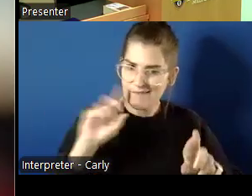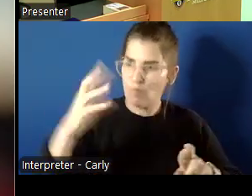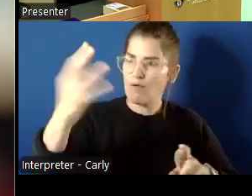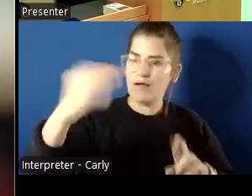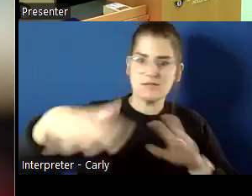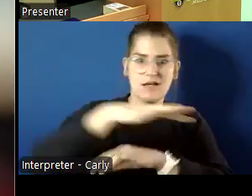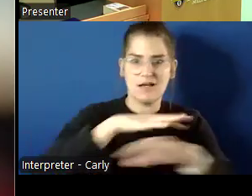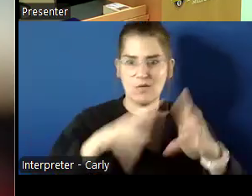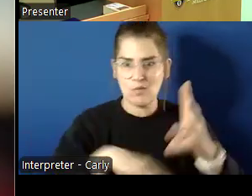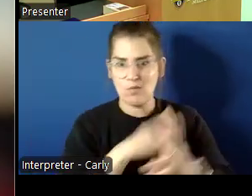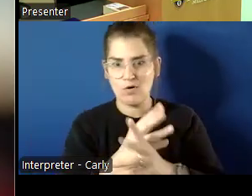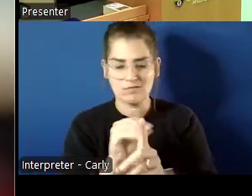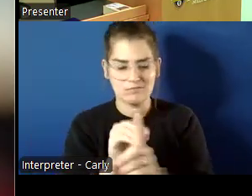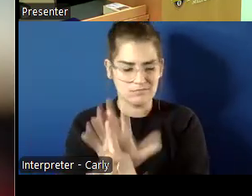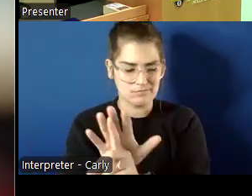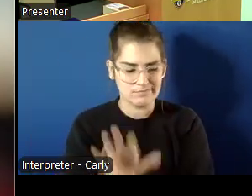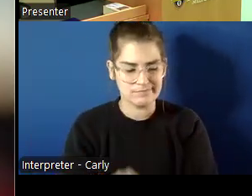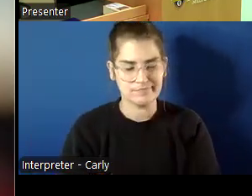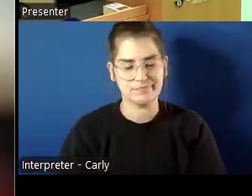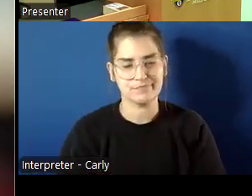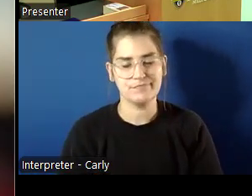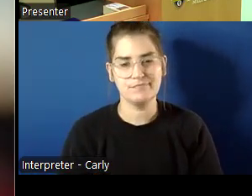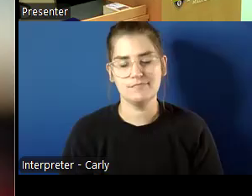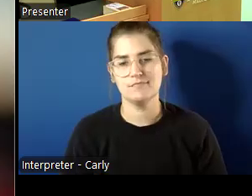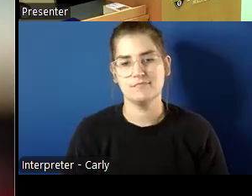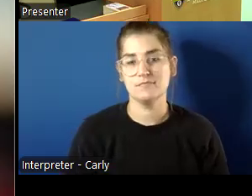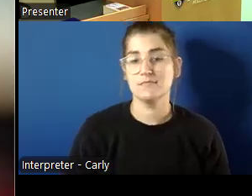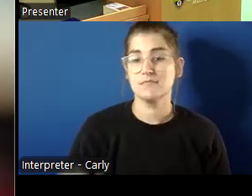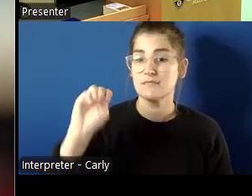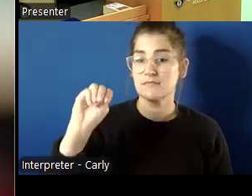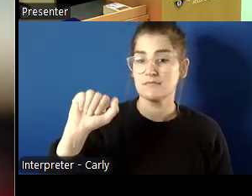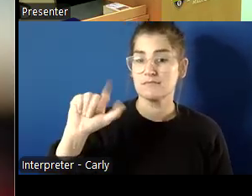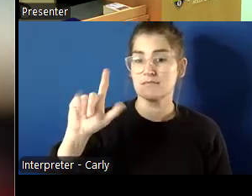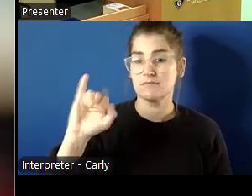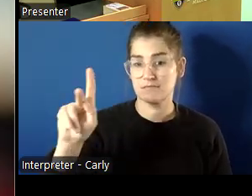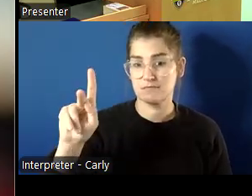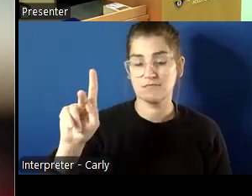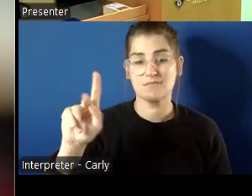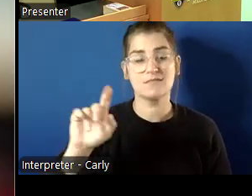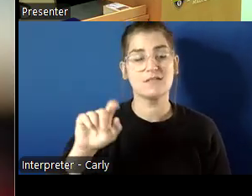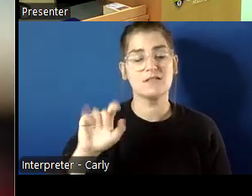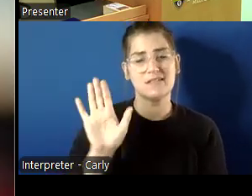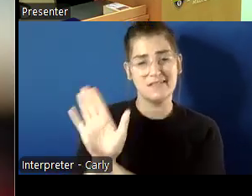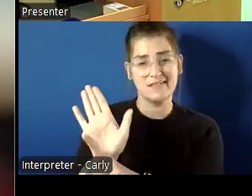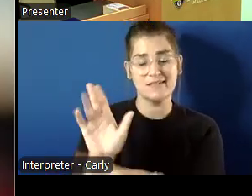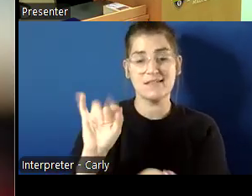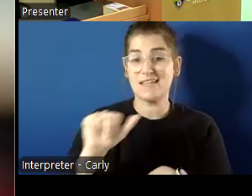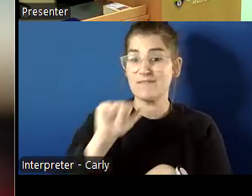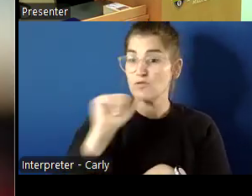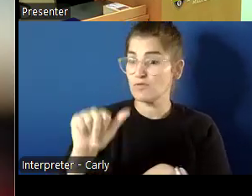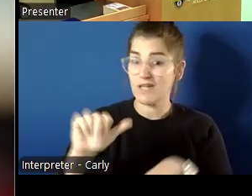If you don't look at Malik as an African-American, if you don't do the gestational history to